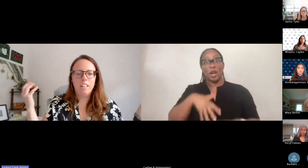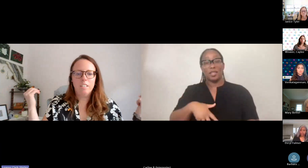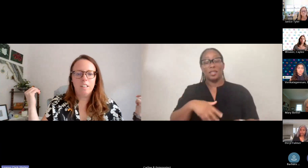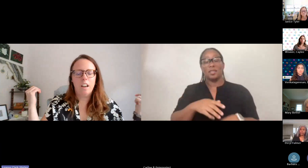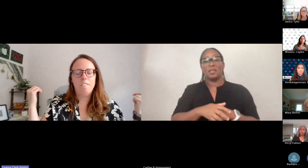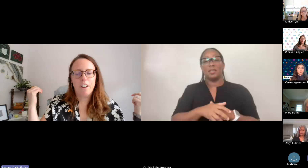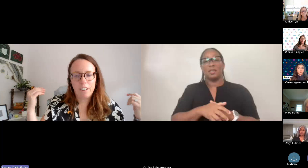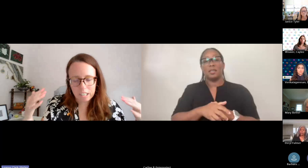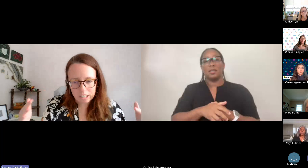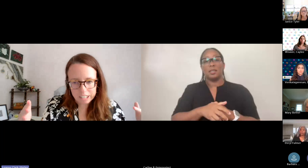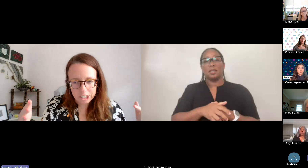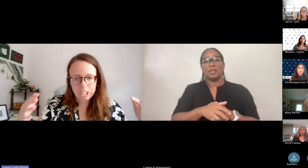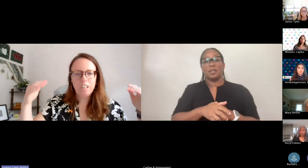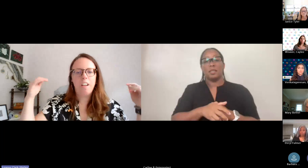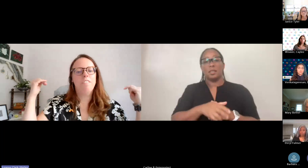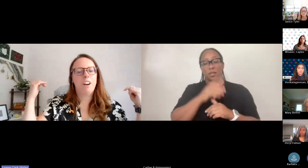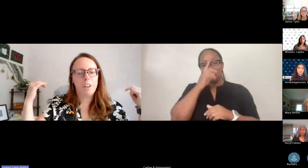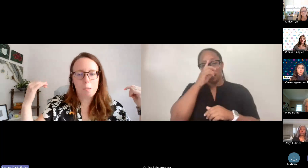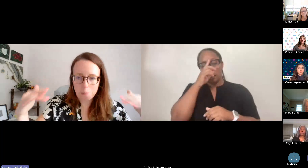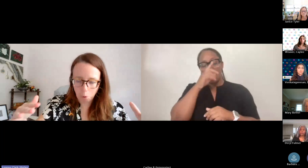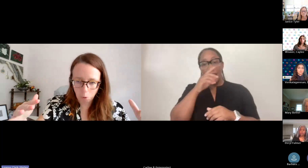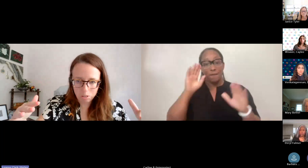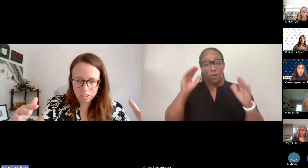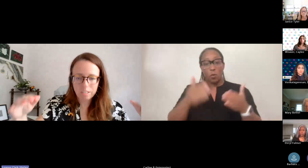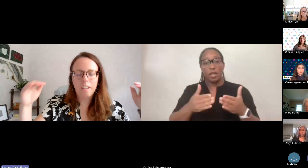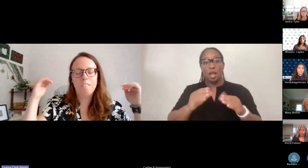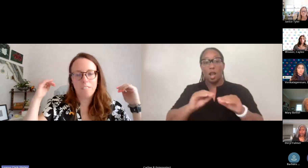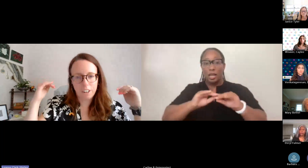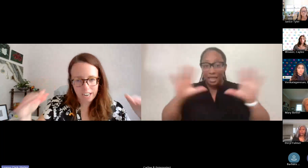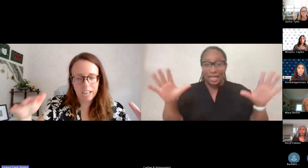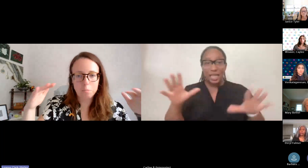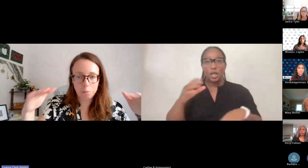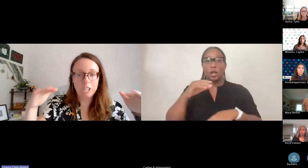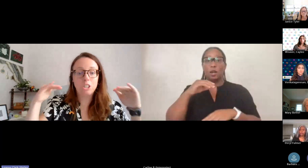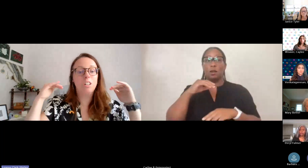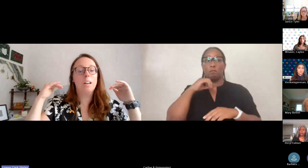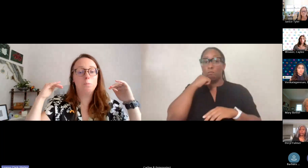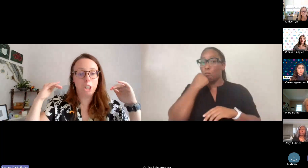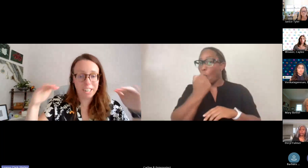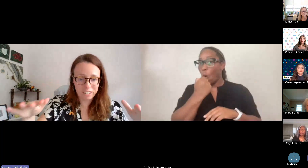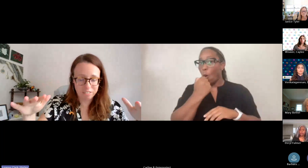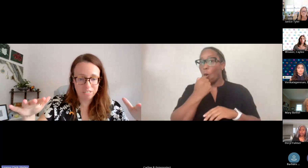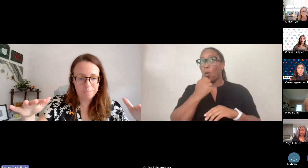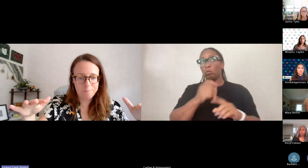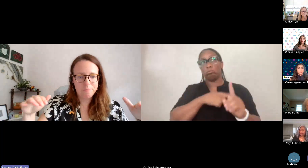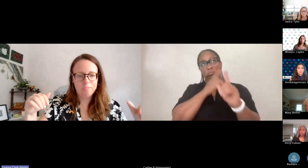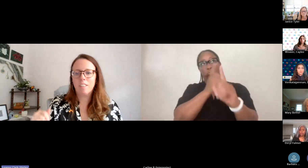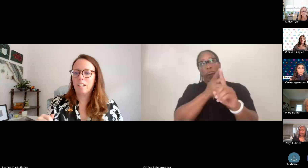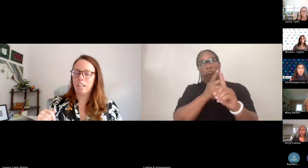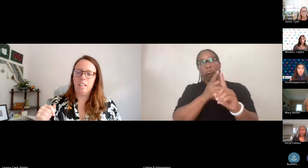It focused on a very clear, very bold, very aspirational objective.